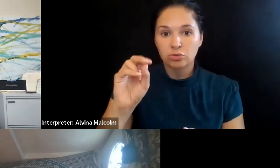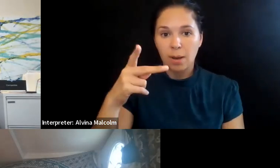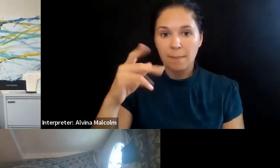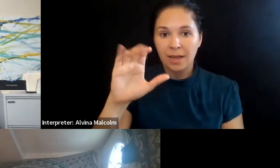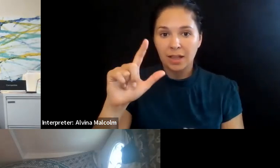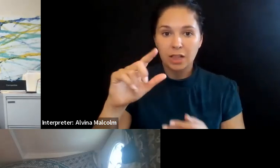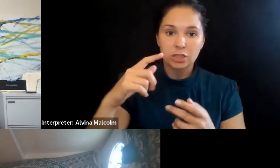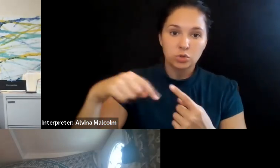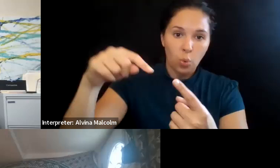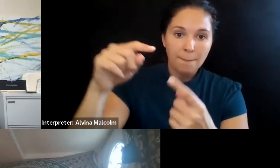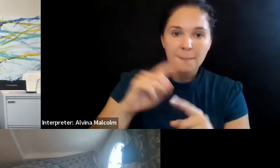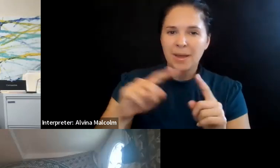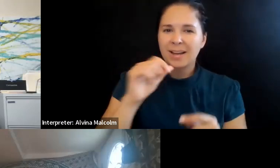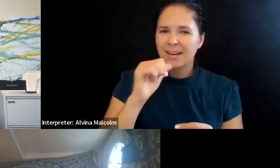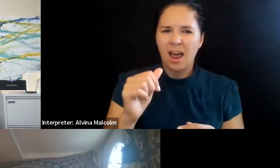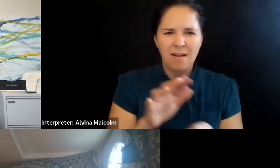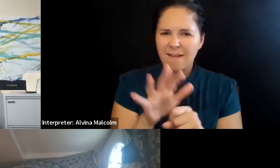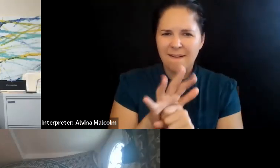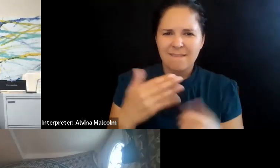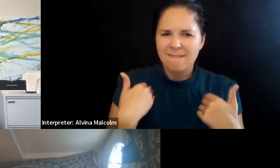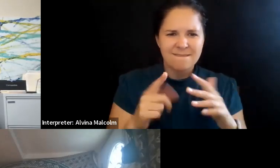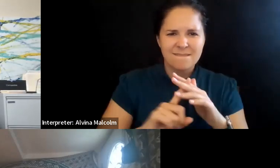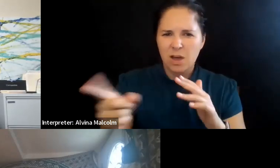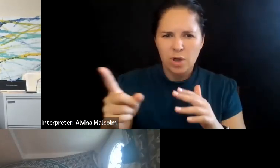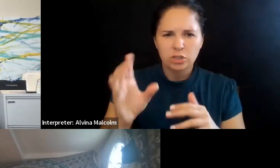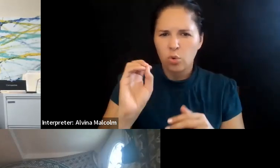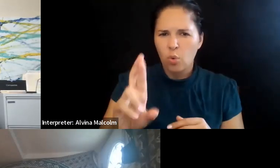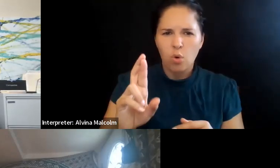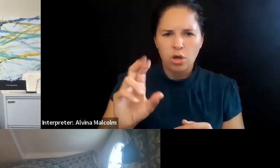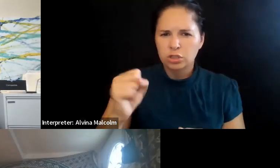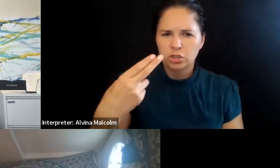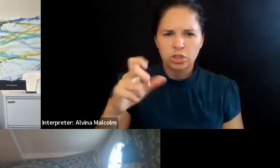from North Carolina, which gets impacted with natural disasters like